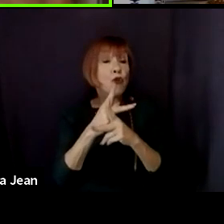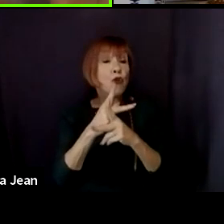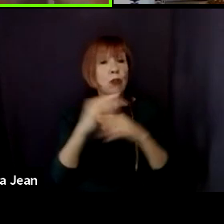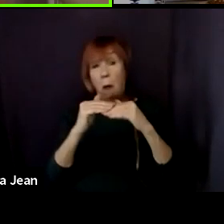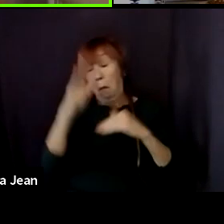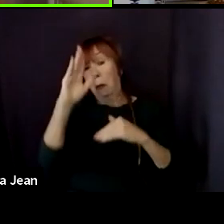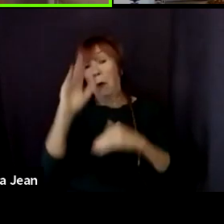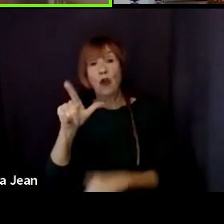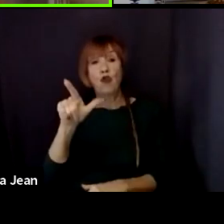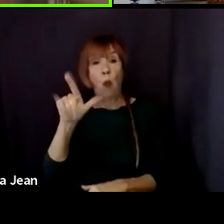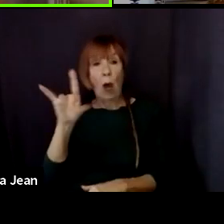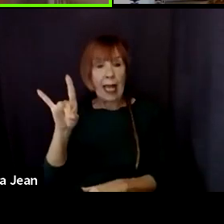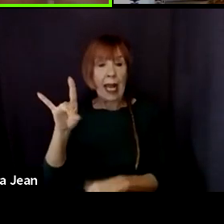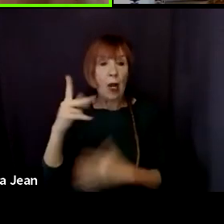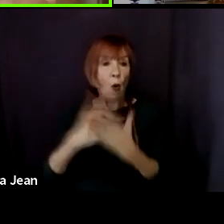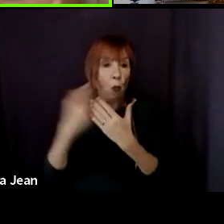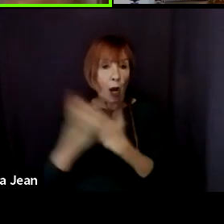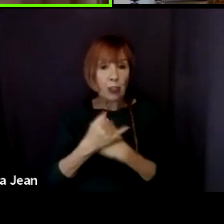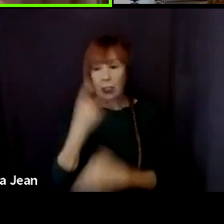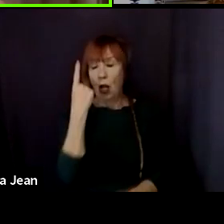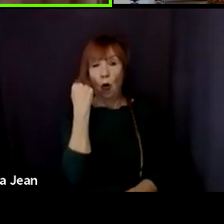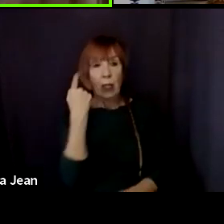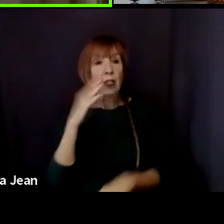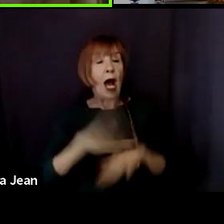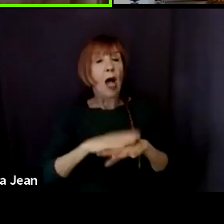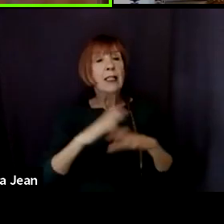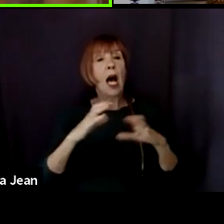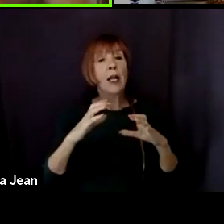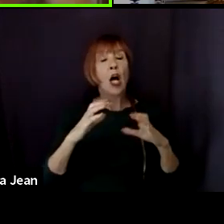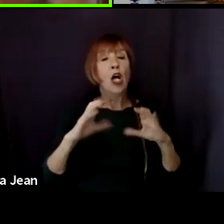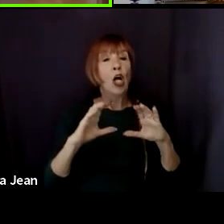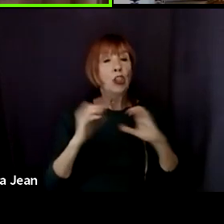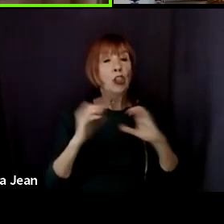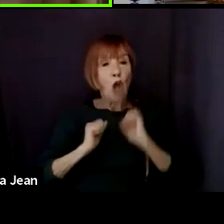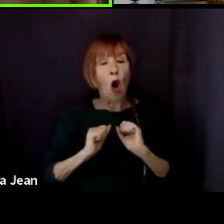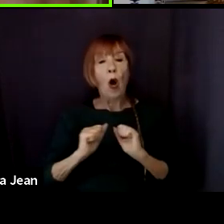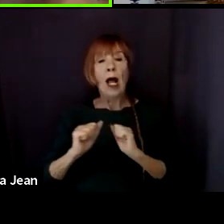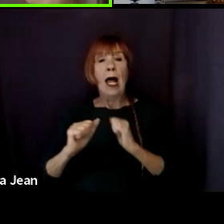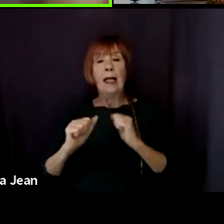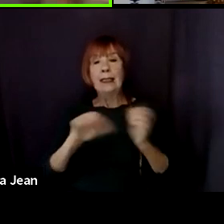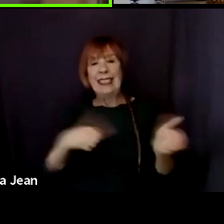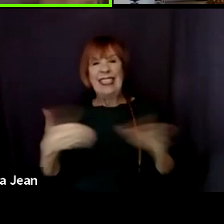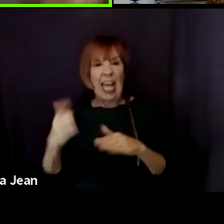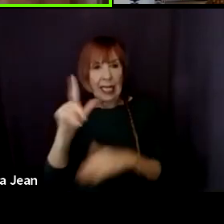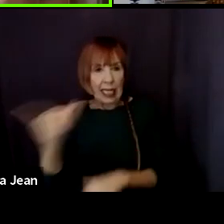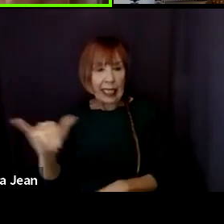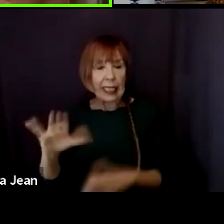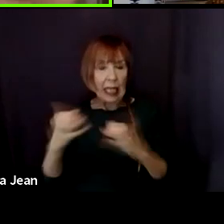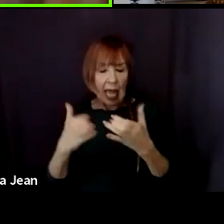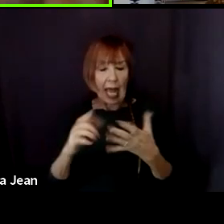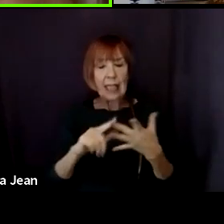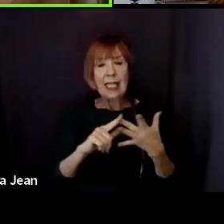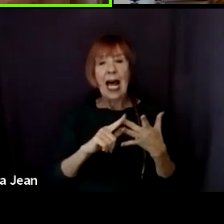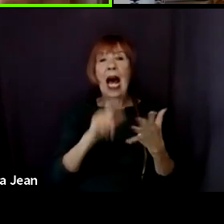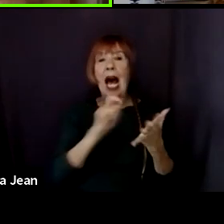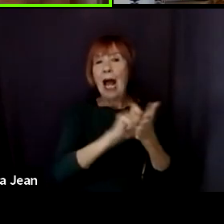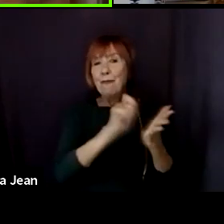most recently was on a show called "Deadly Class". I'm currently a showrunner on a small show, Can't tell you about it yet,